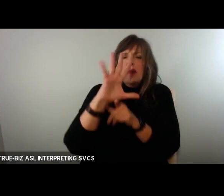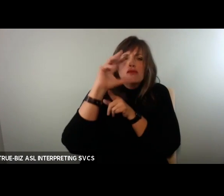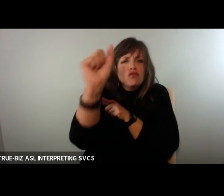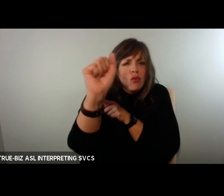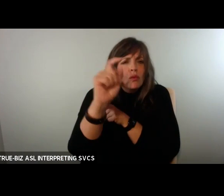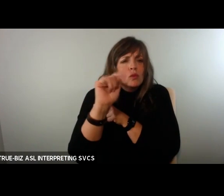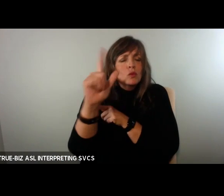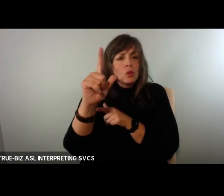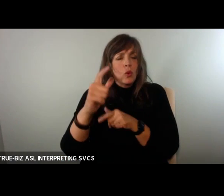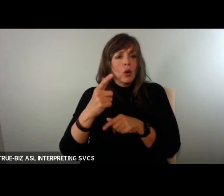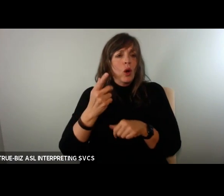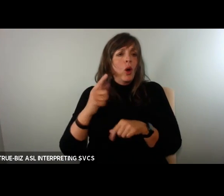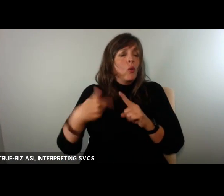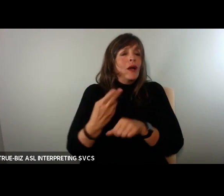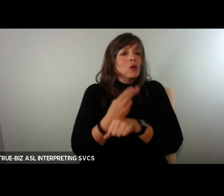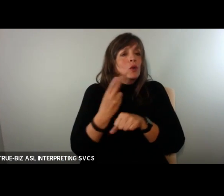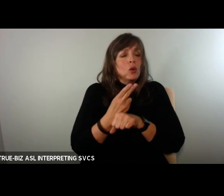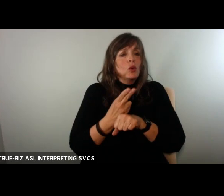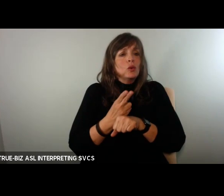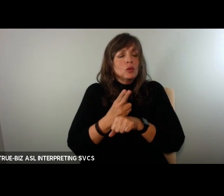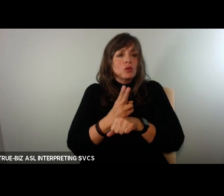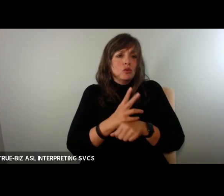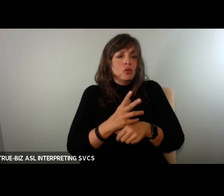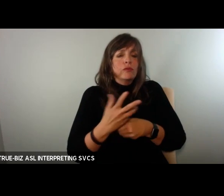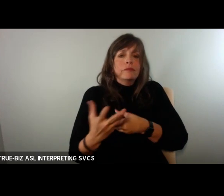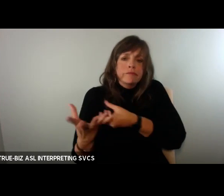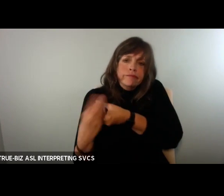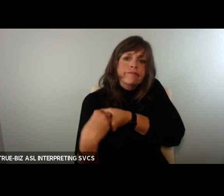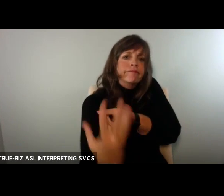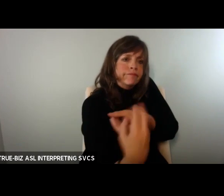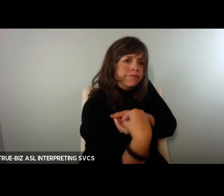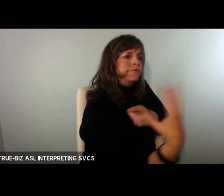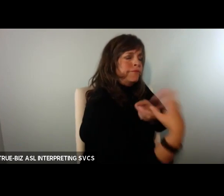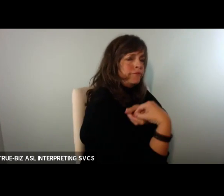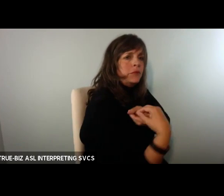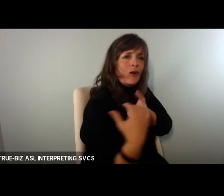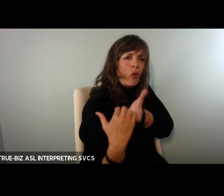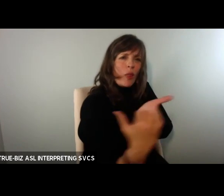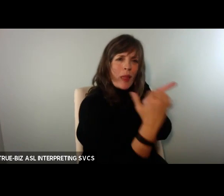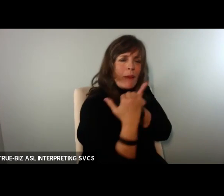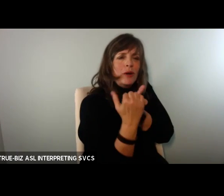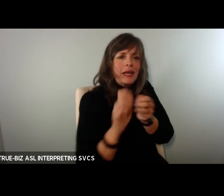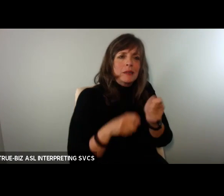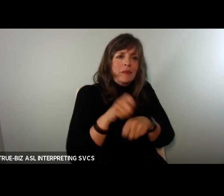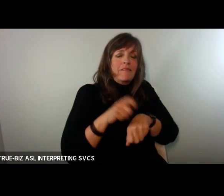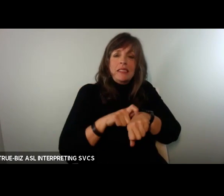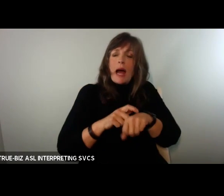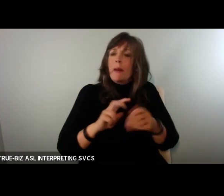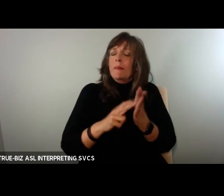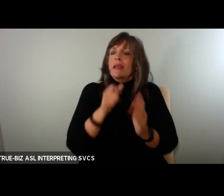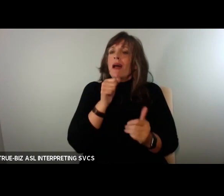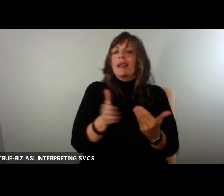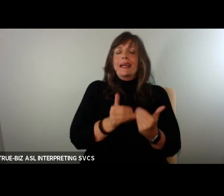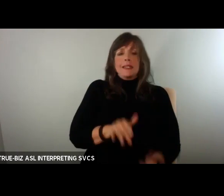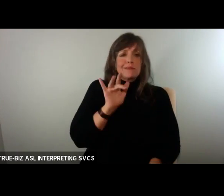to engage specific tasks in somewhat real-time but it's not a plug and play process, you can't just press Go or press Zoom